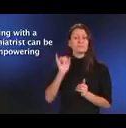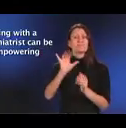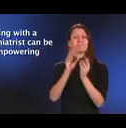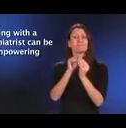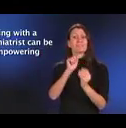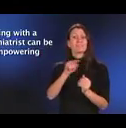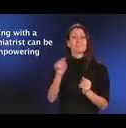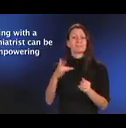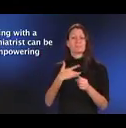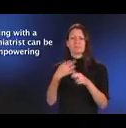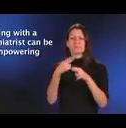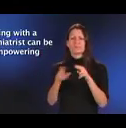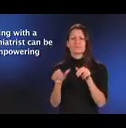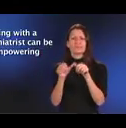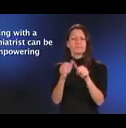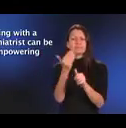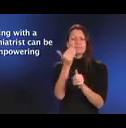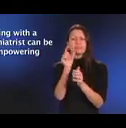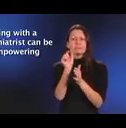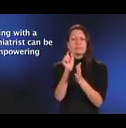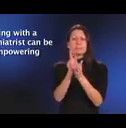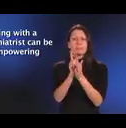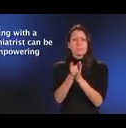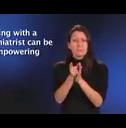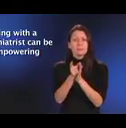The meetings are short, lasting only 15-20 minutes.